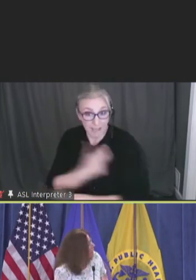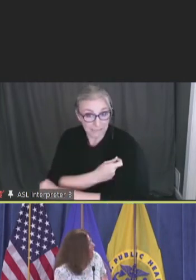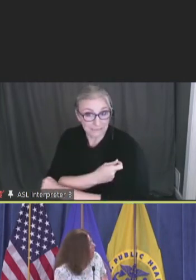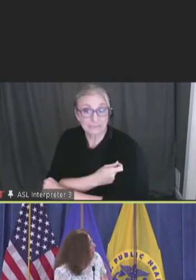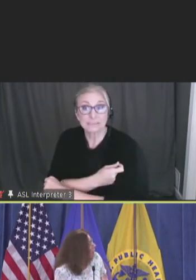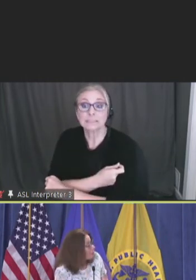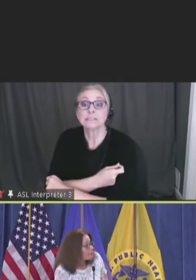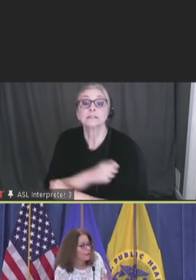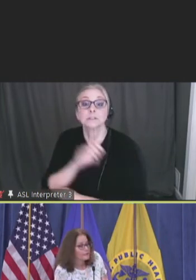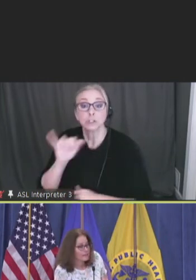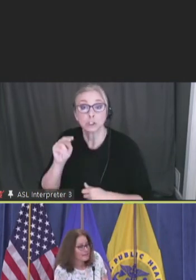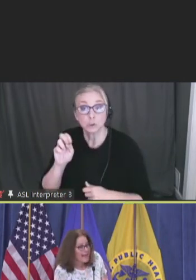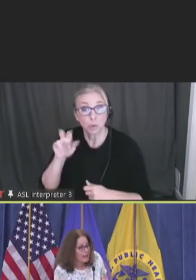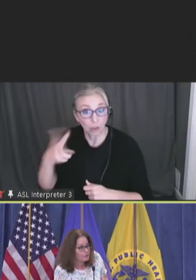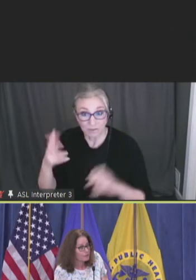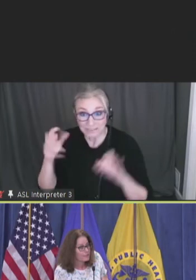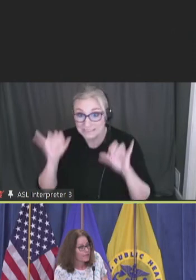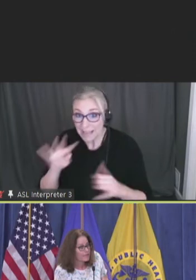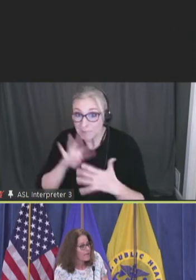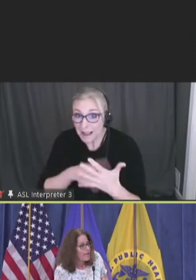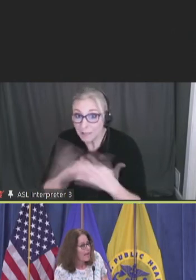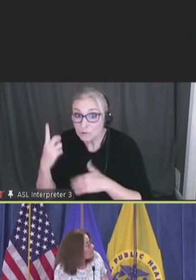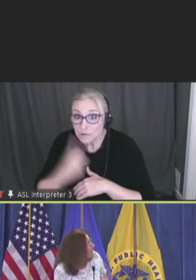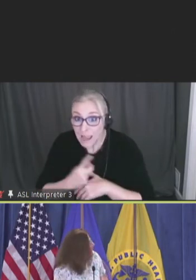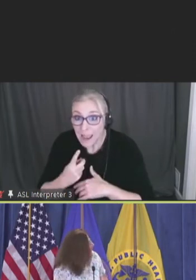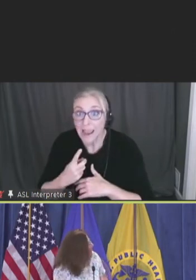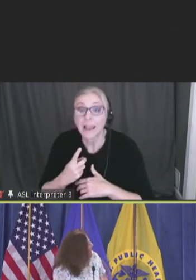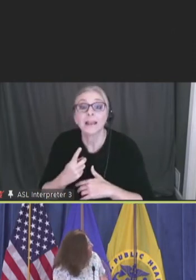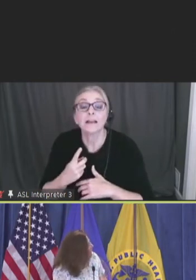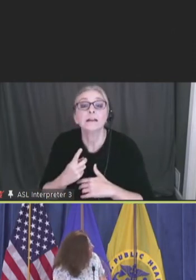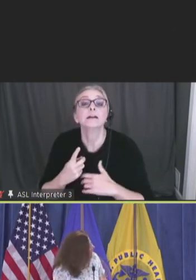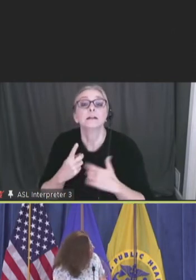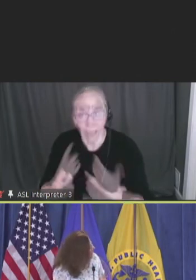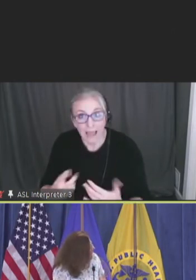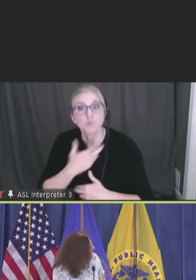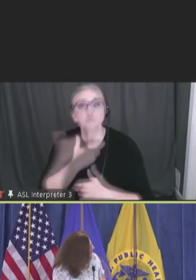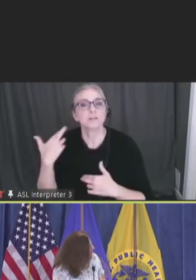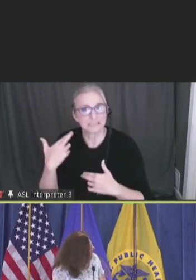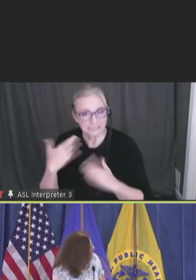June 3rd on the same calendar day, was now in their risk interval because that individual